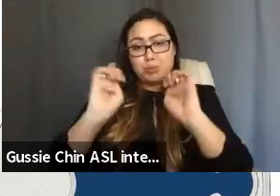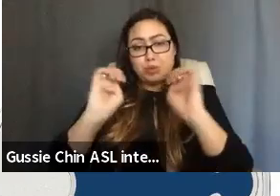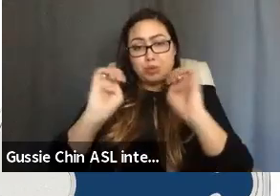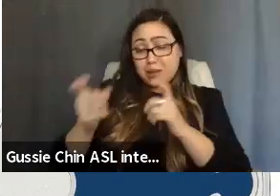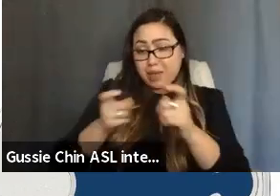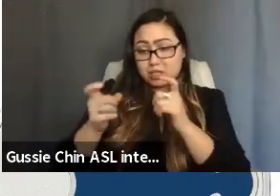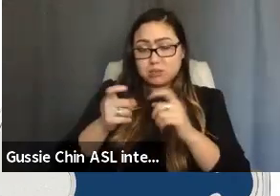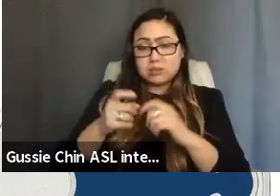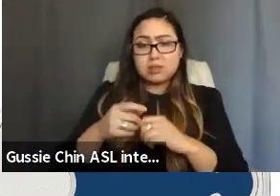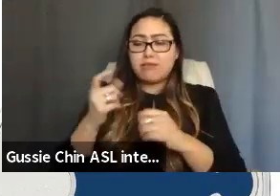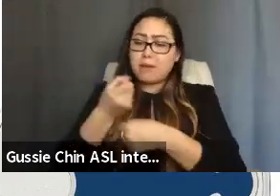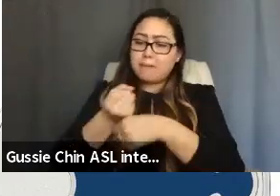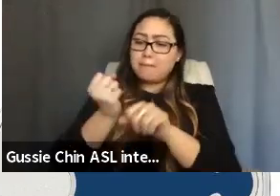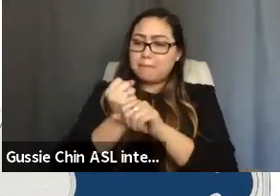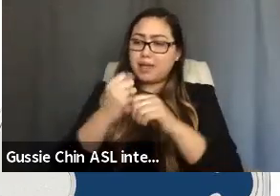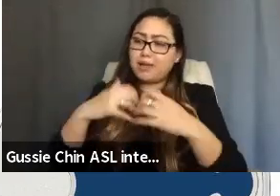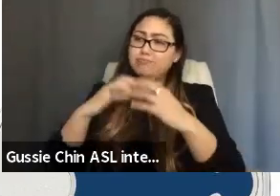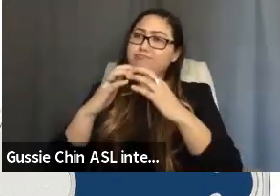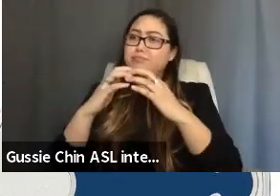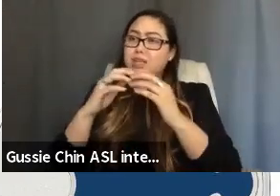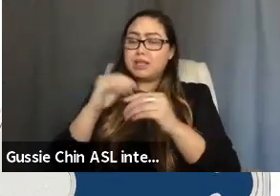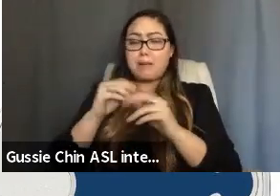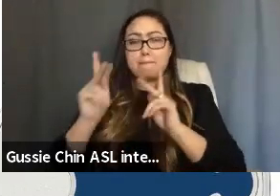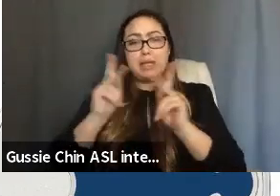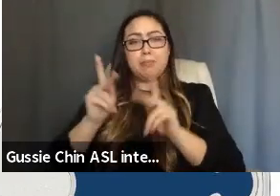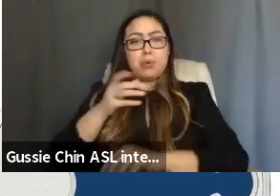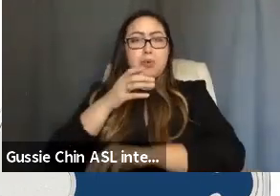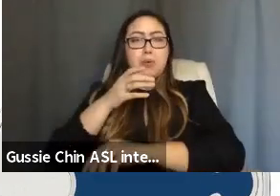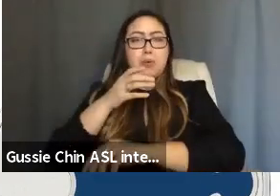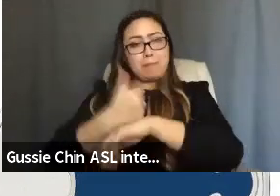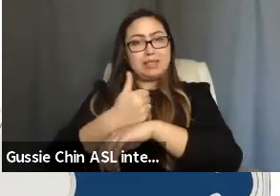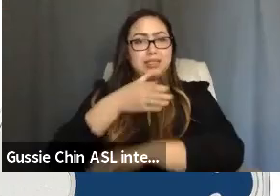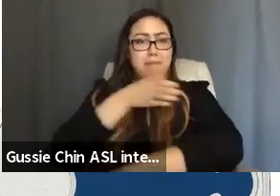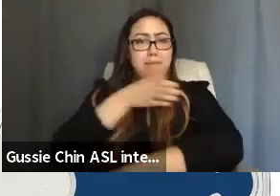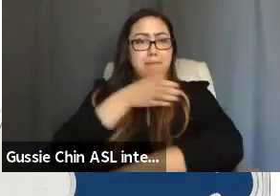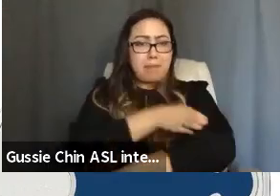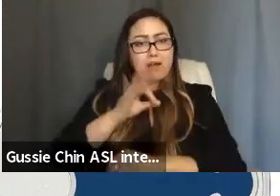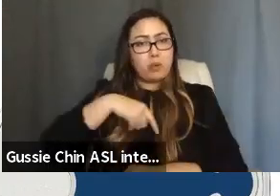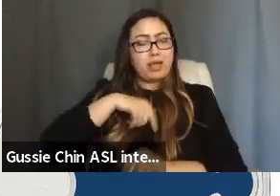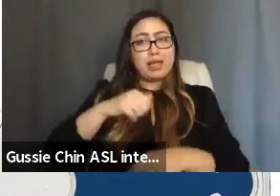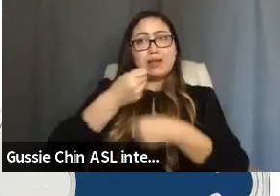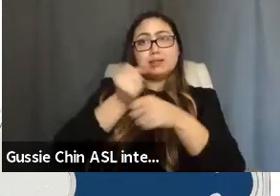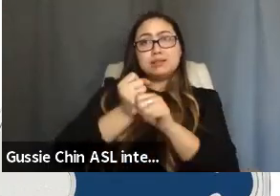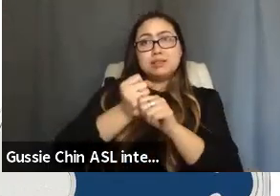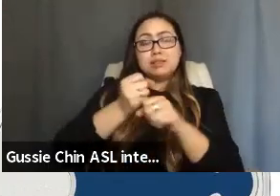people based power of, if we can sort of create opportunities to learn together and use the same